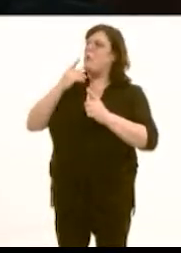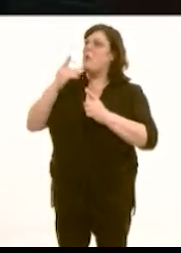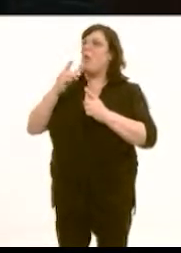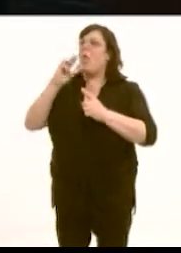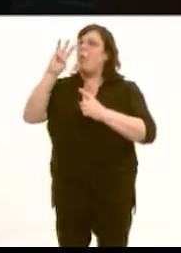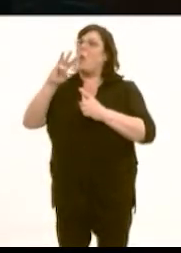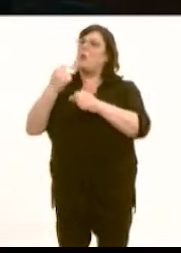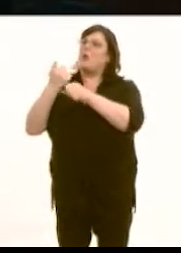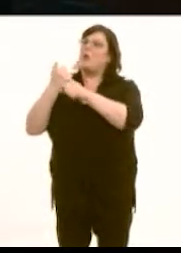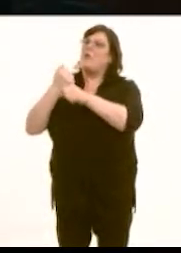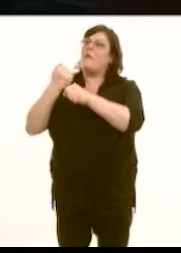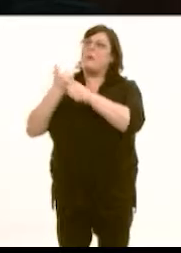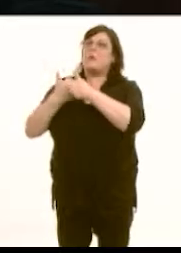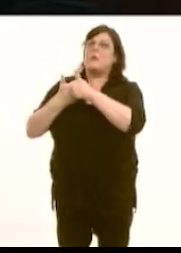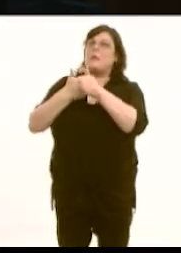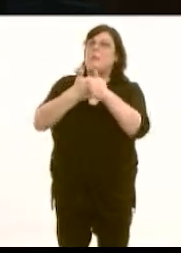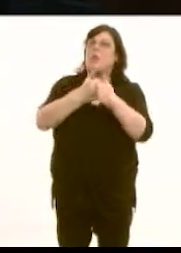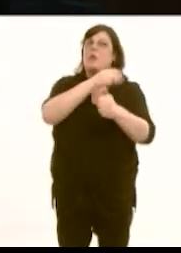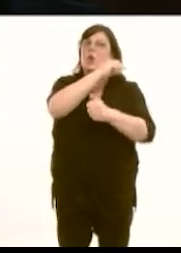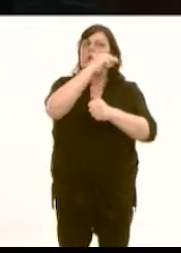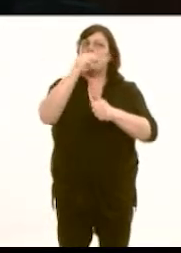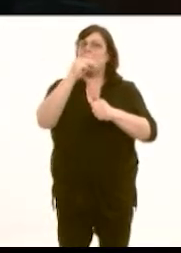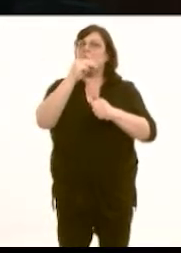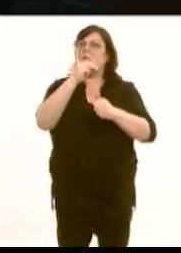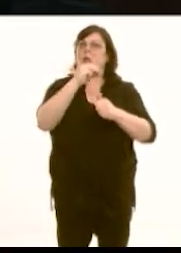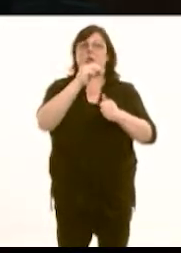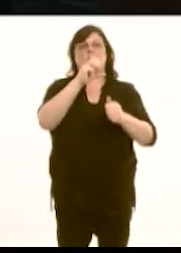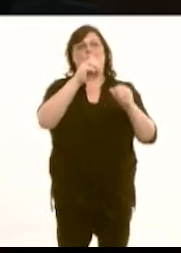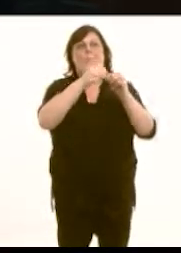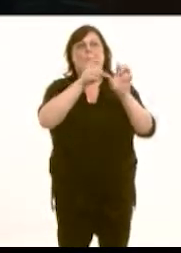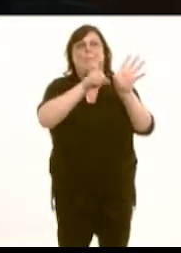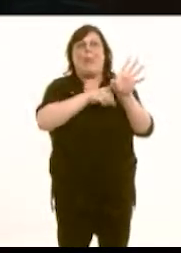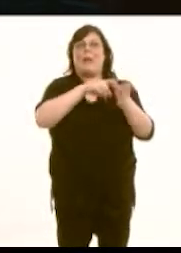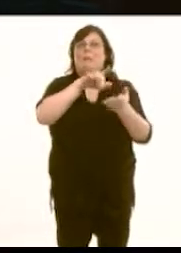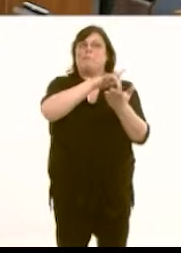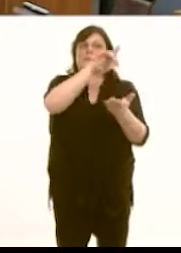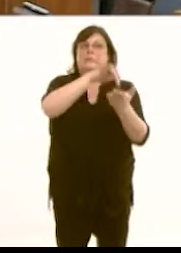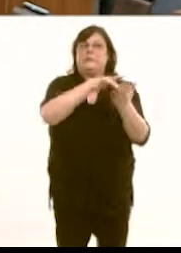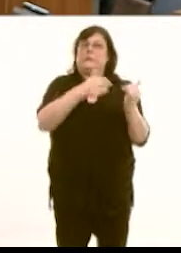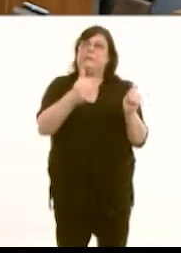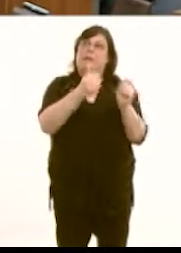cynnig ynghylch bargen ddinesig bae Abertawe? OAQ(4)2757(FM) Carwyn Jones: We are committed to securing